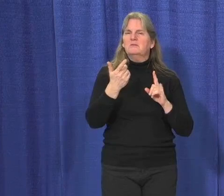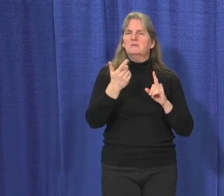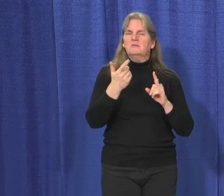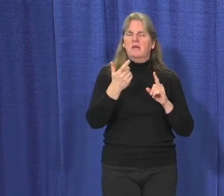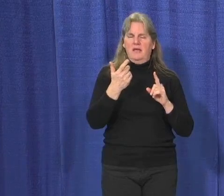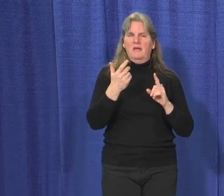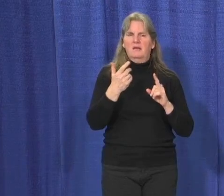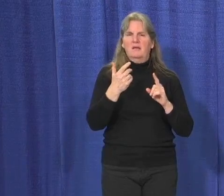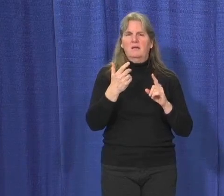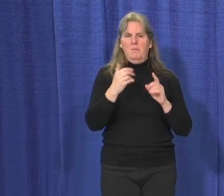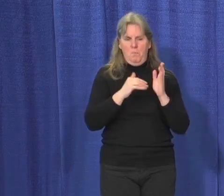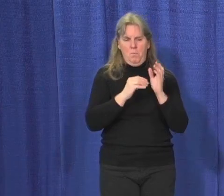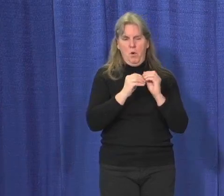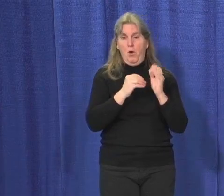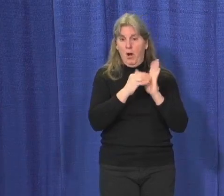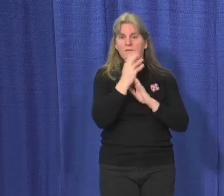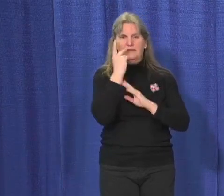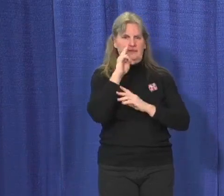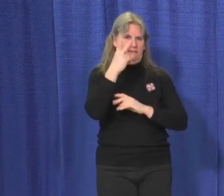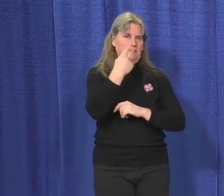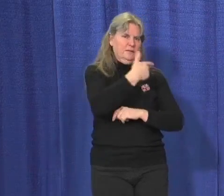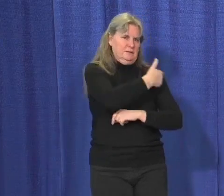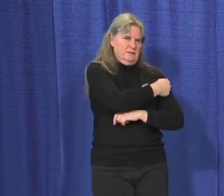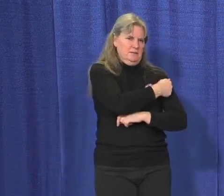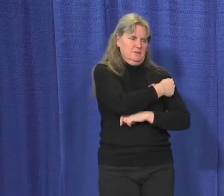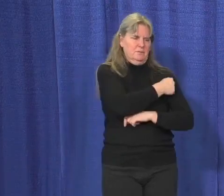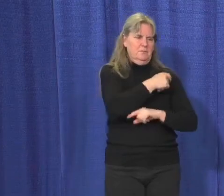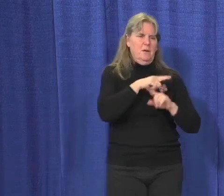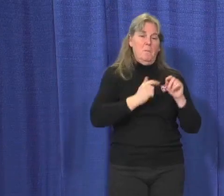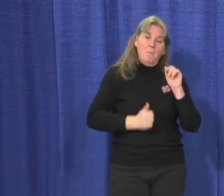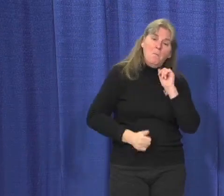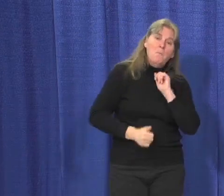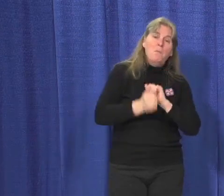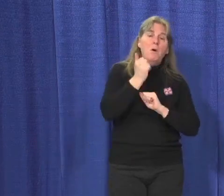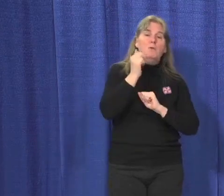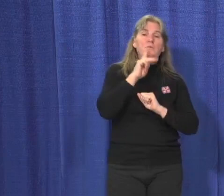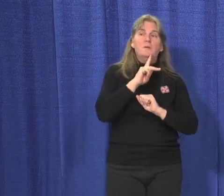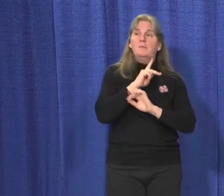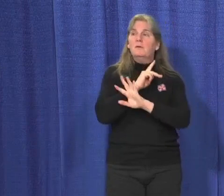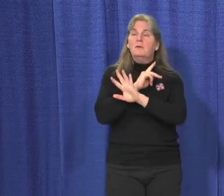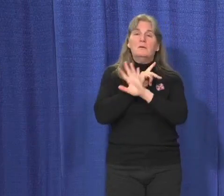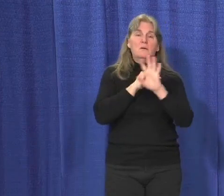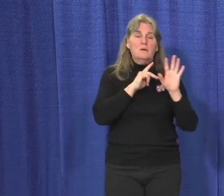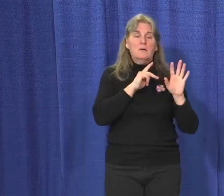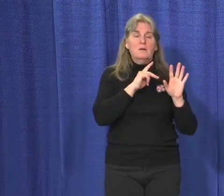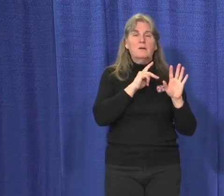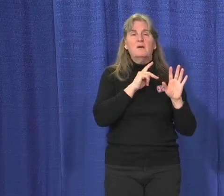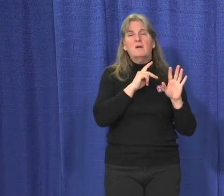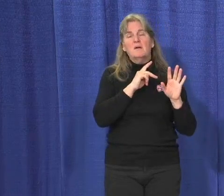with the second dose. Ed with the majority of people,